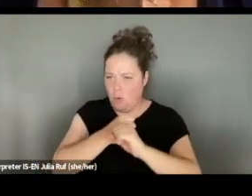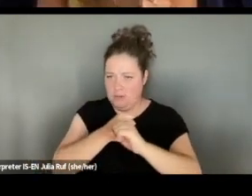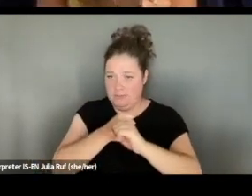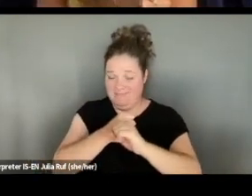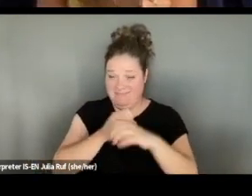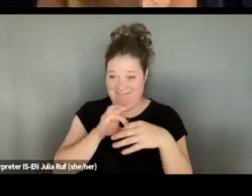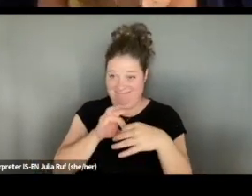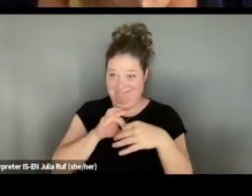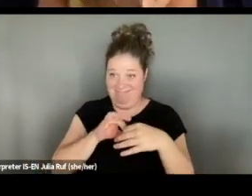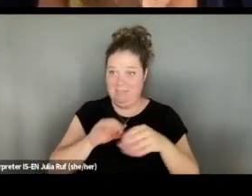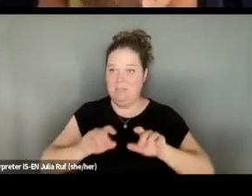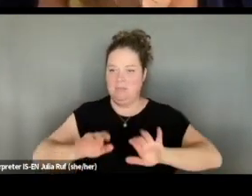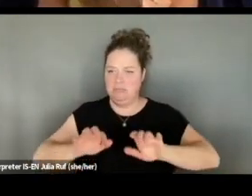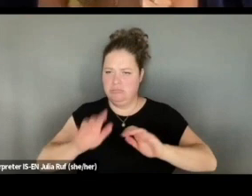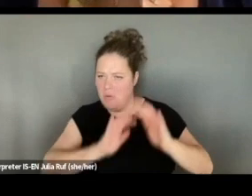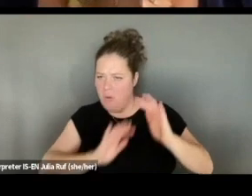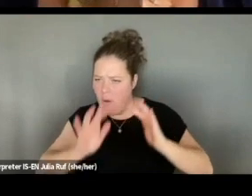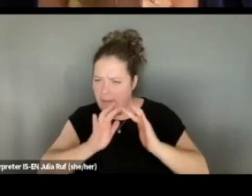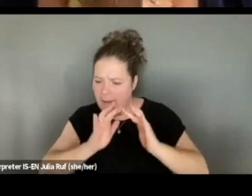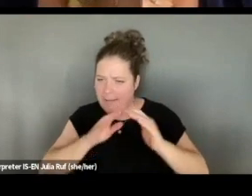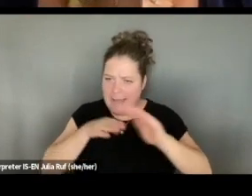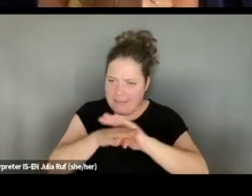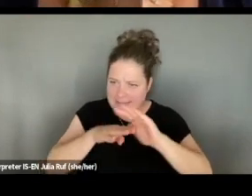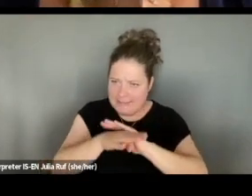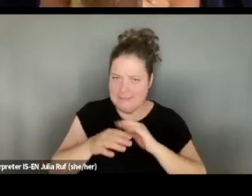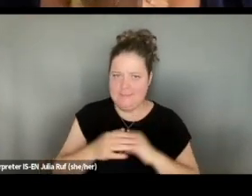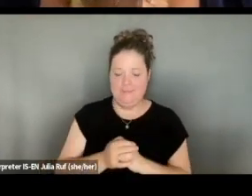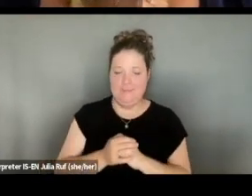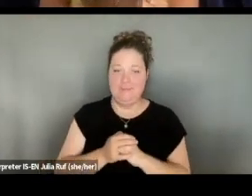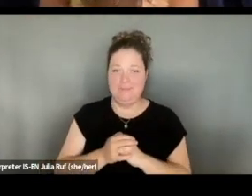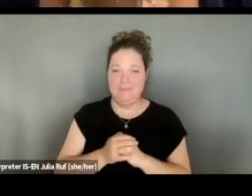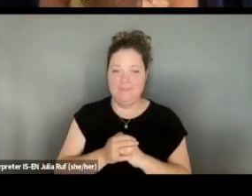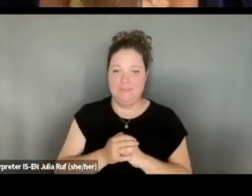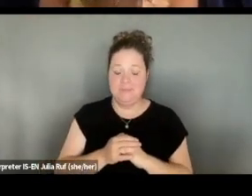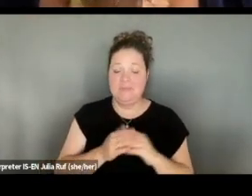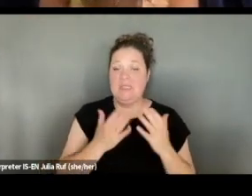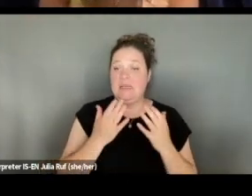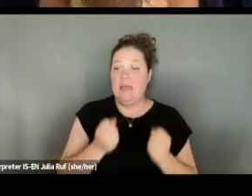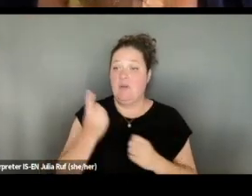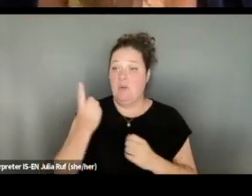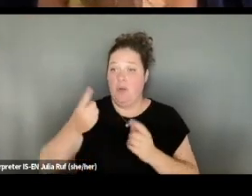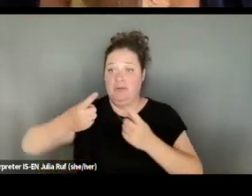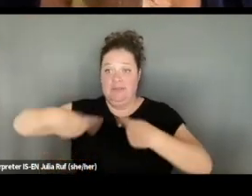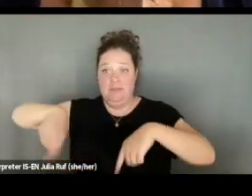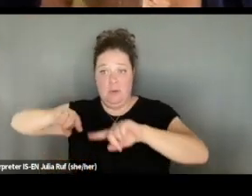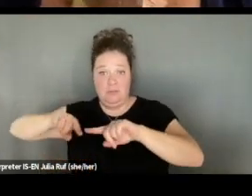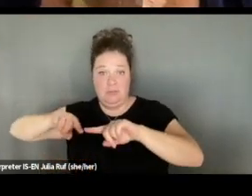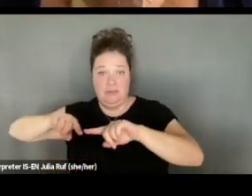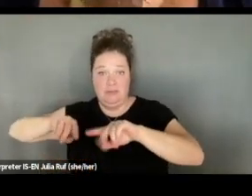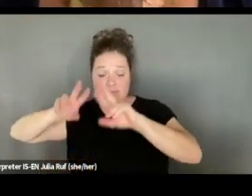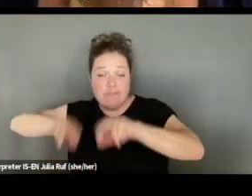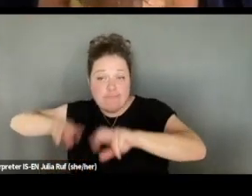accessibility. We also have a department carrying out research and innovation at the